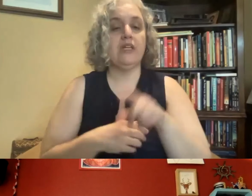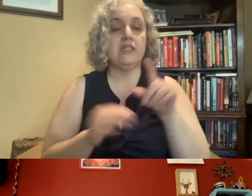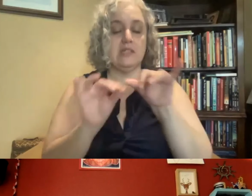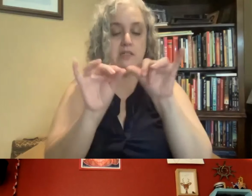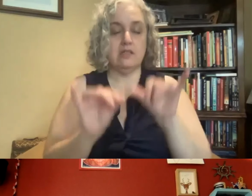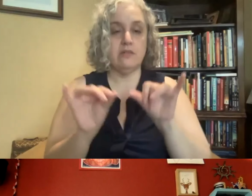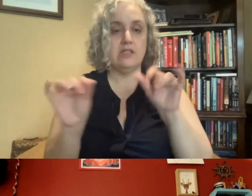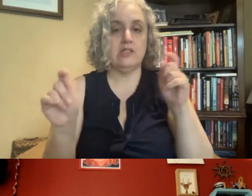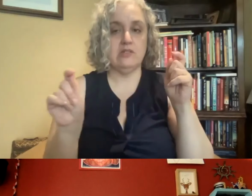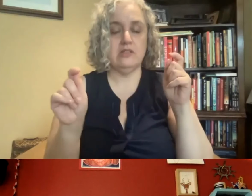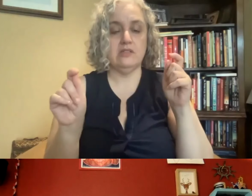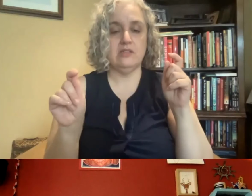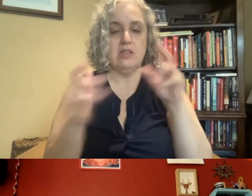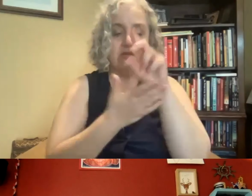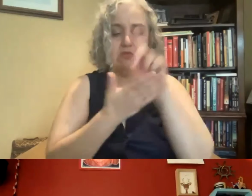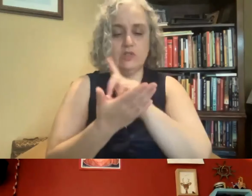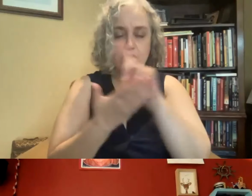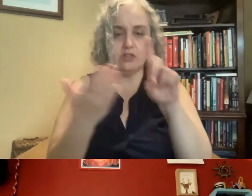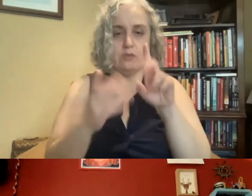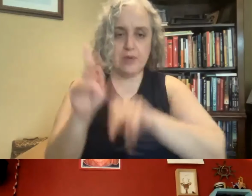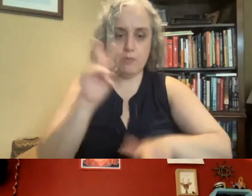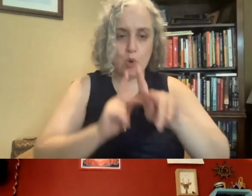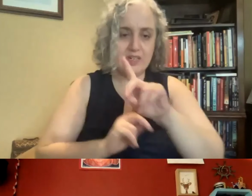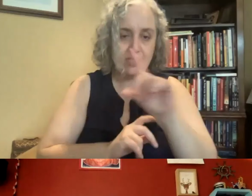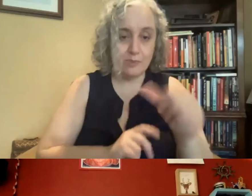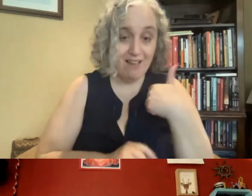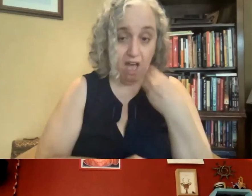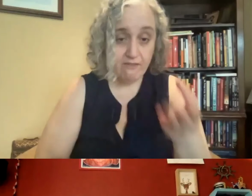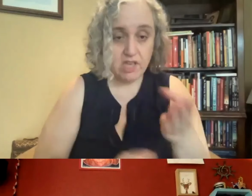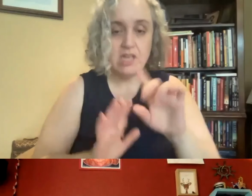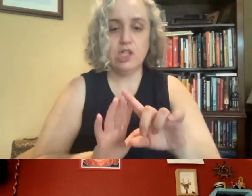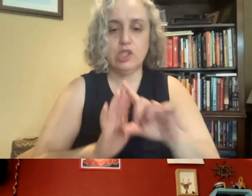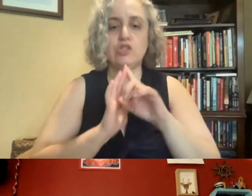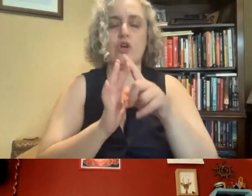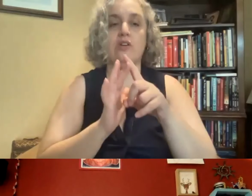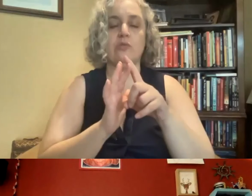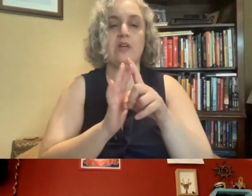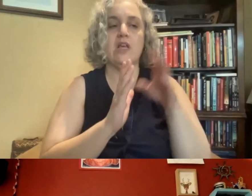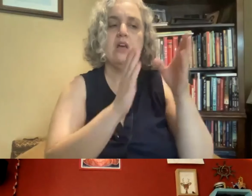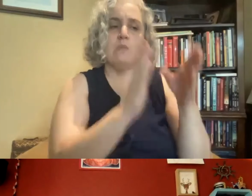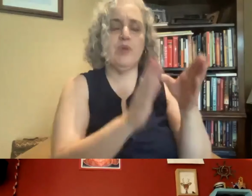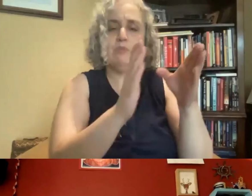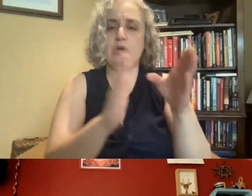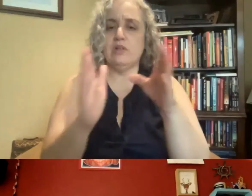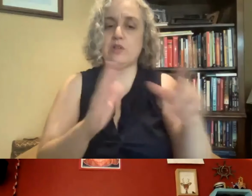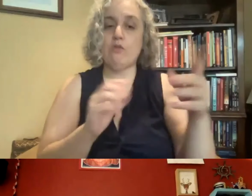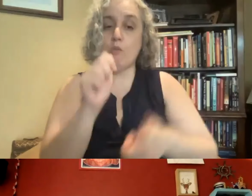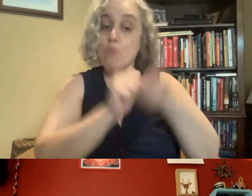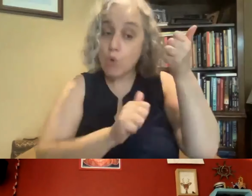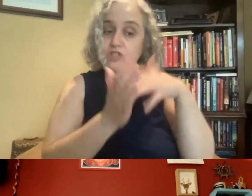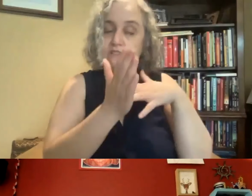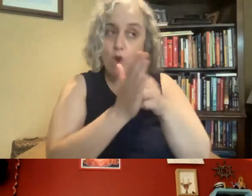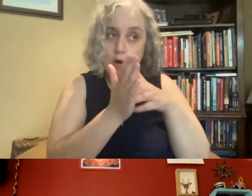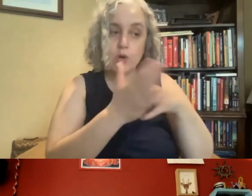discriminate against people with disabilities and start with individuals that are most vulnerable to the risks,